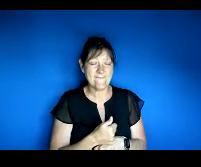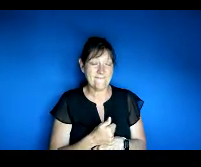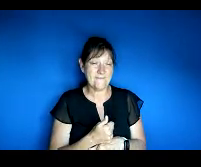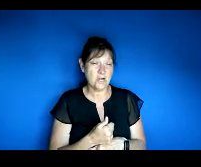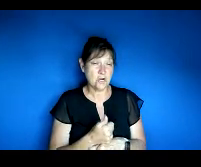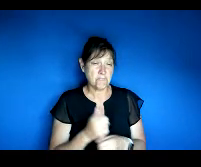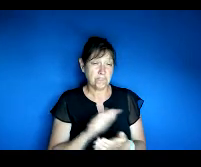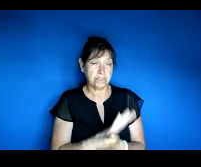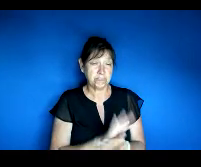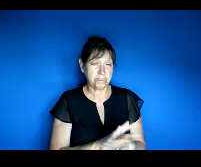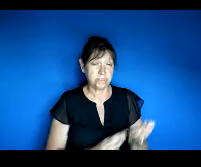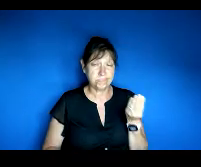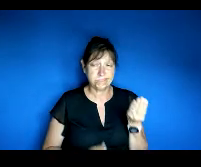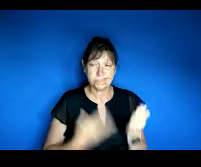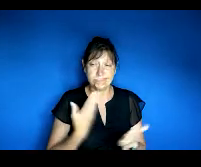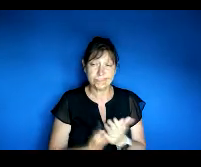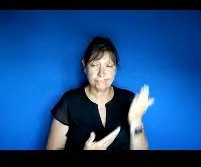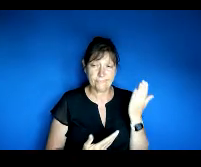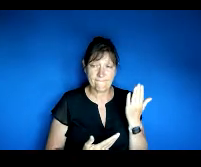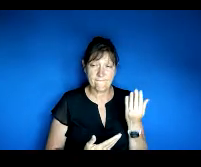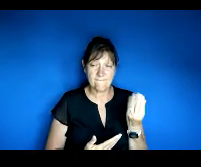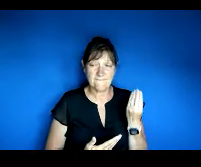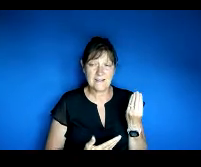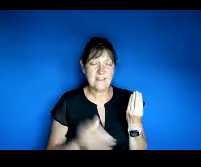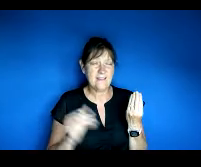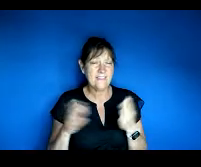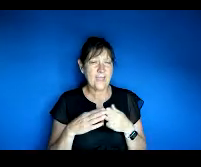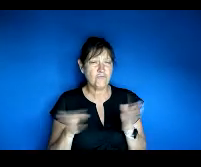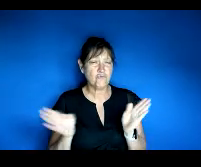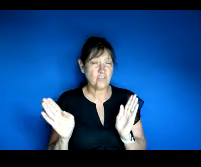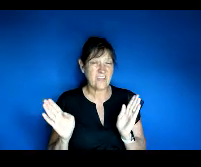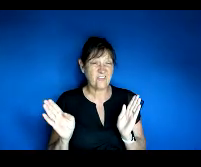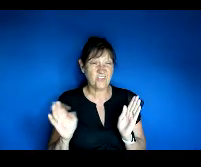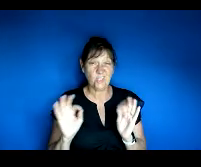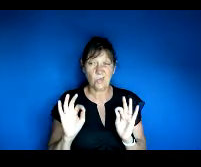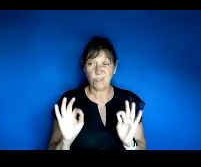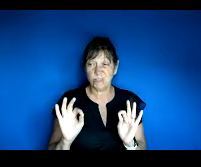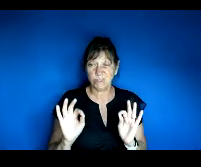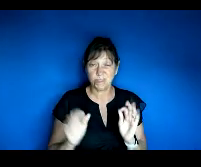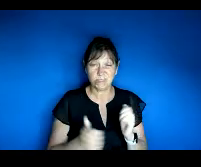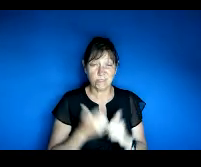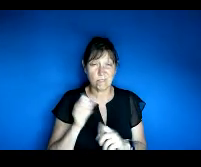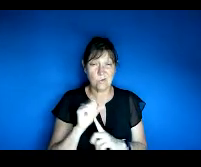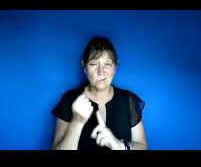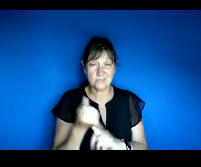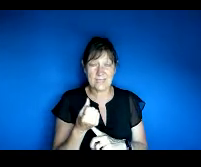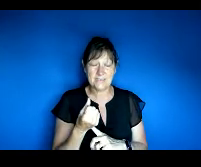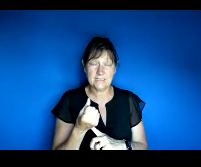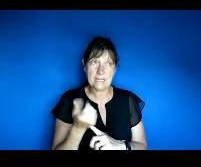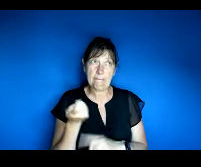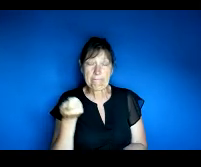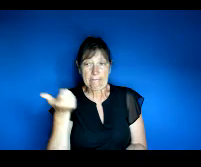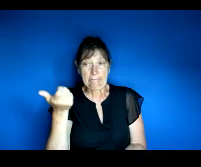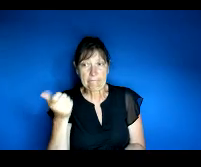then that's something that's generally, in most cases and with very few exceptions, is going to be in place for 'em